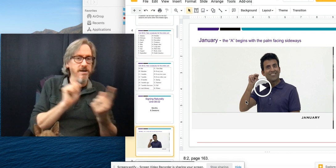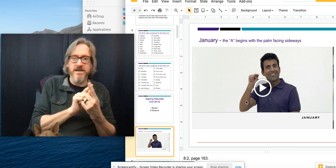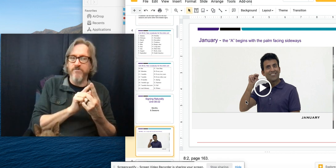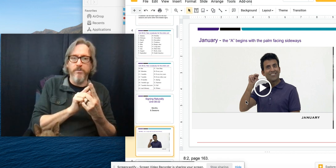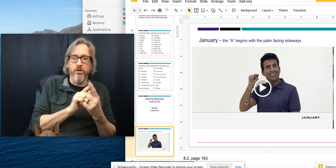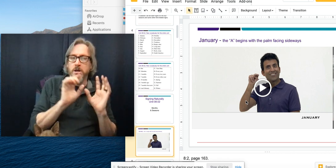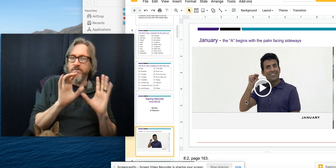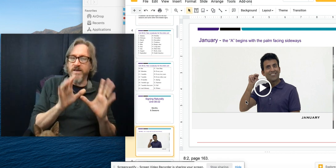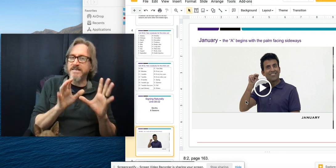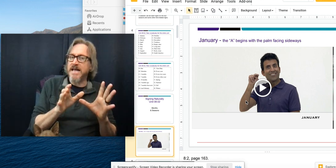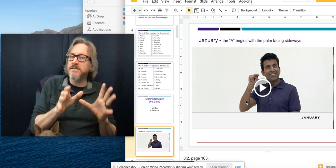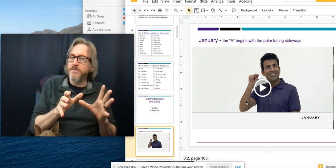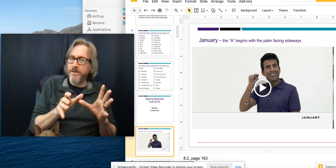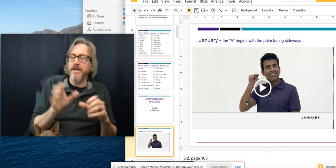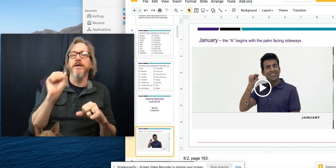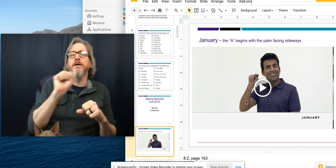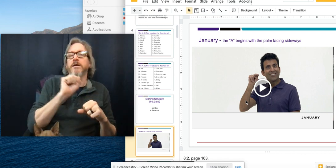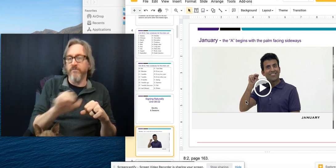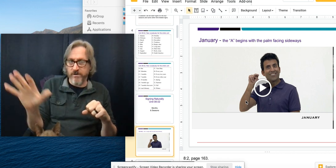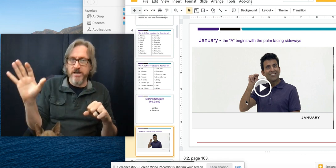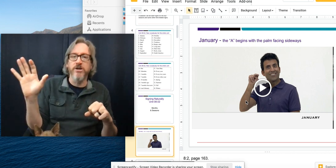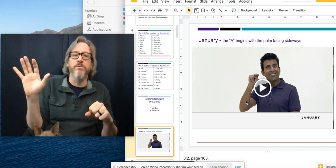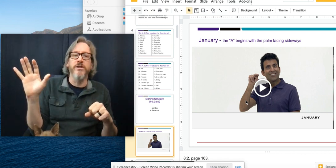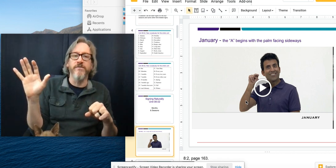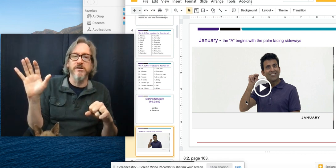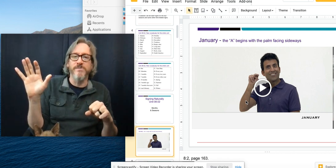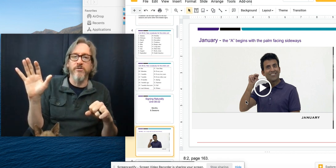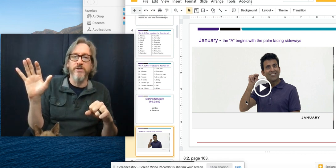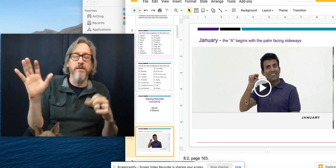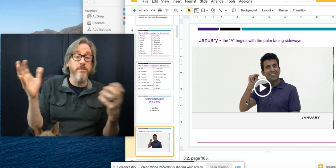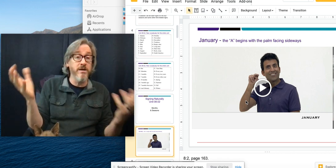you meet deaf people they tend to be very clear where they fingerspelled their name